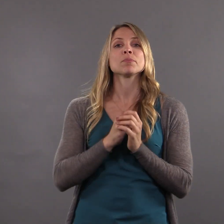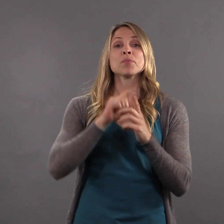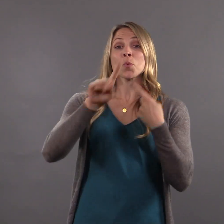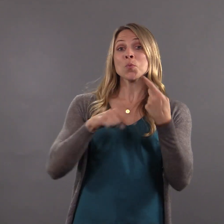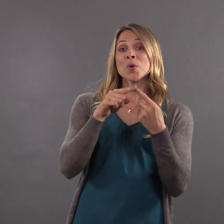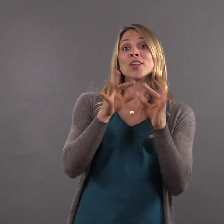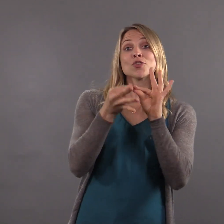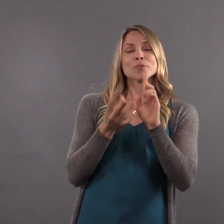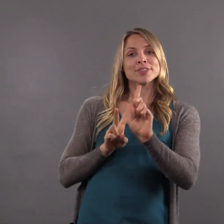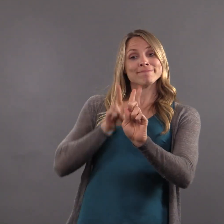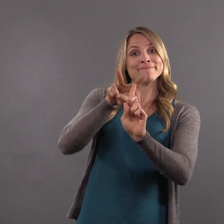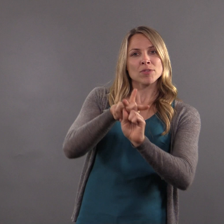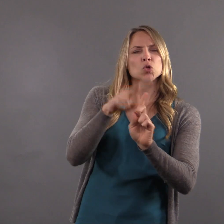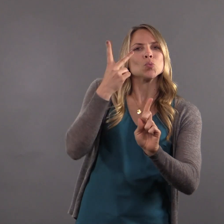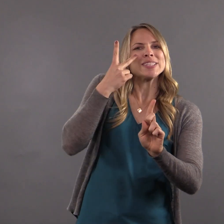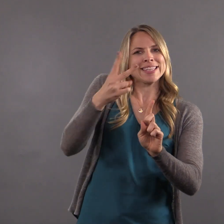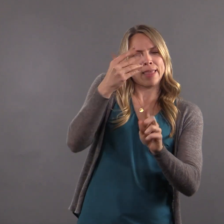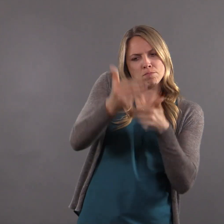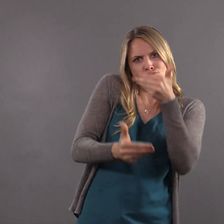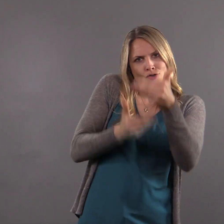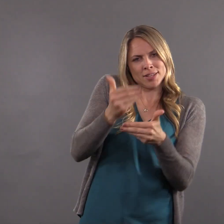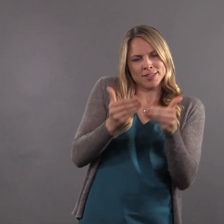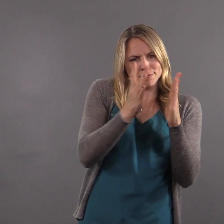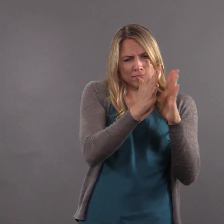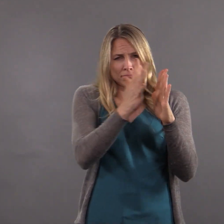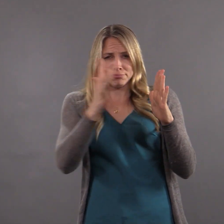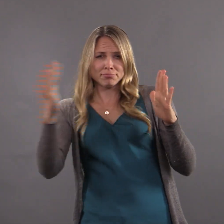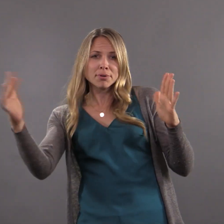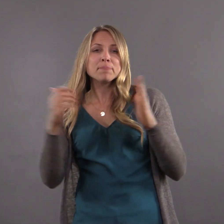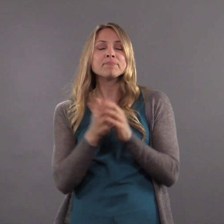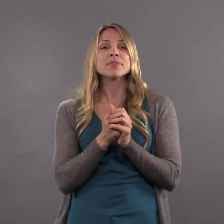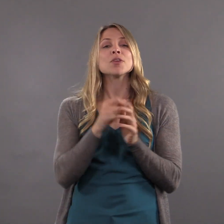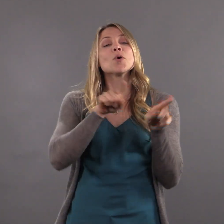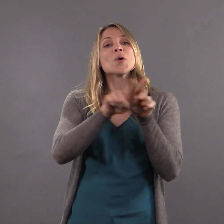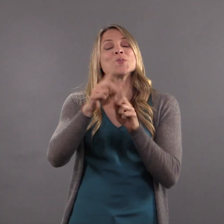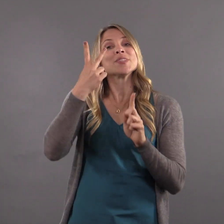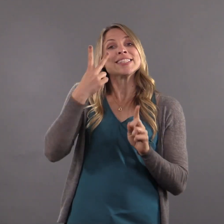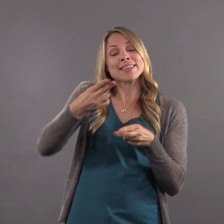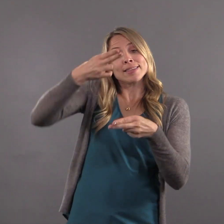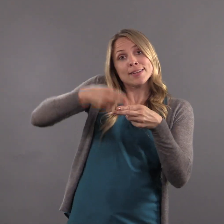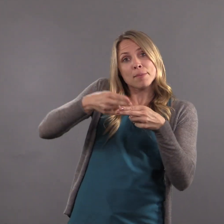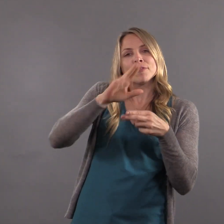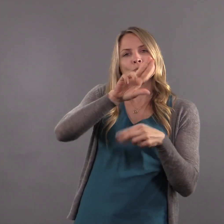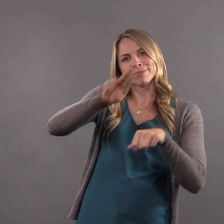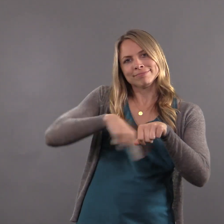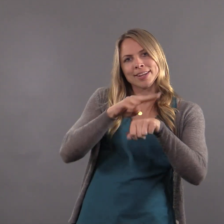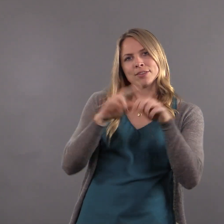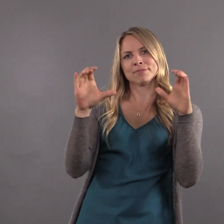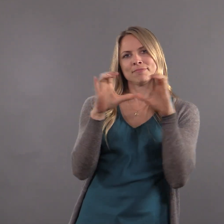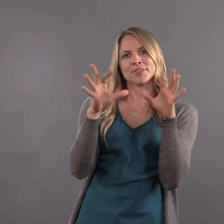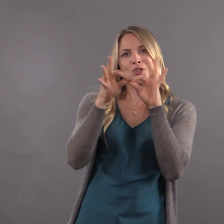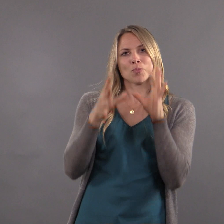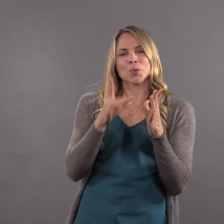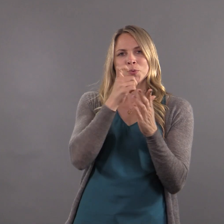And you will also be able to see the scheduling process of assigning an interpreter to your request. You will also get the name of the nationally certified interpreter